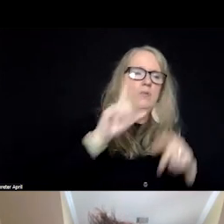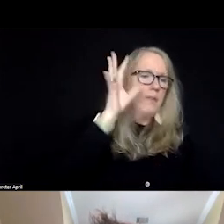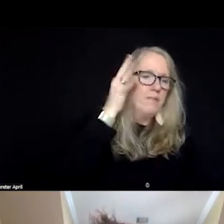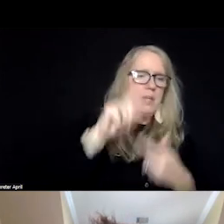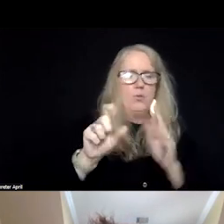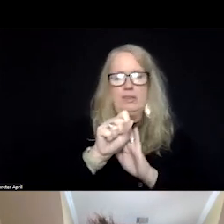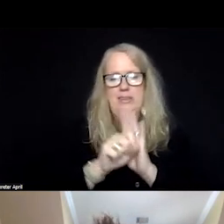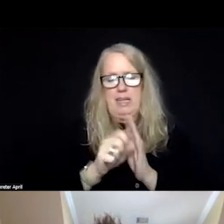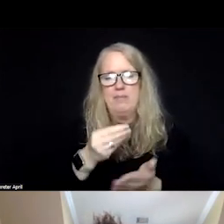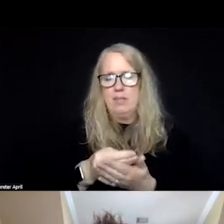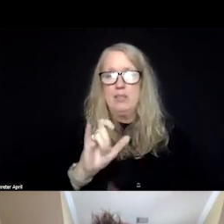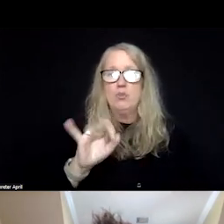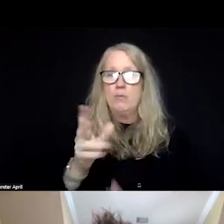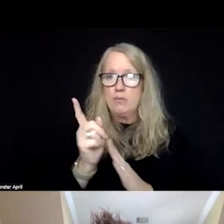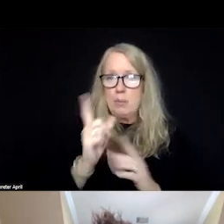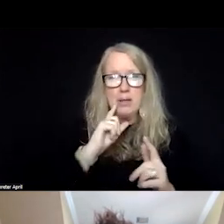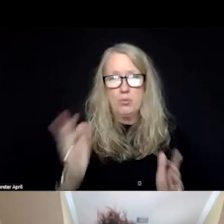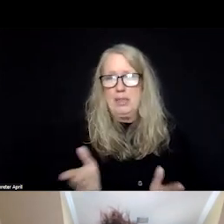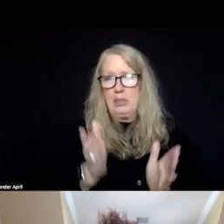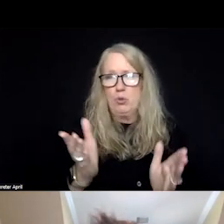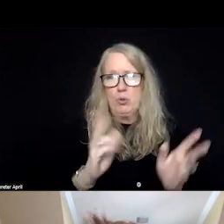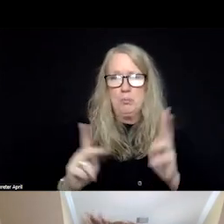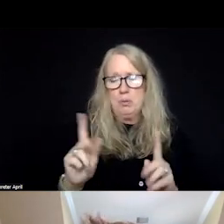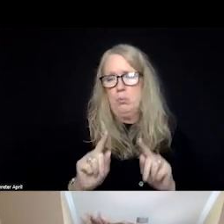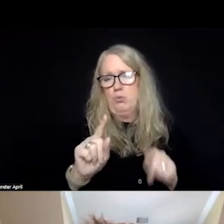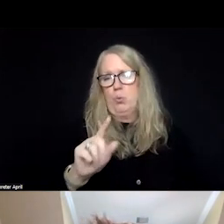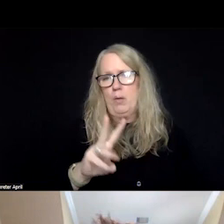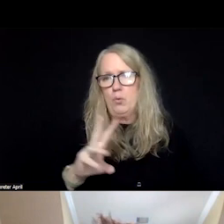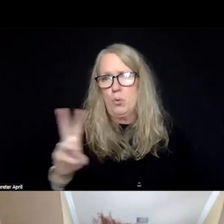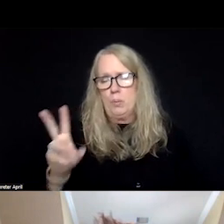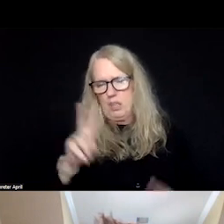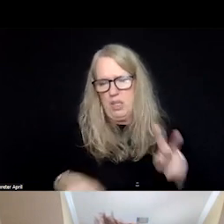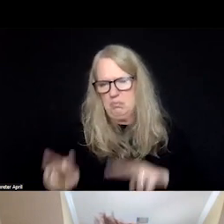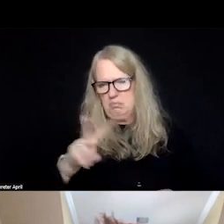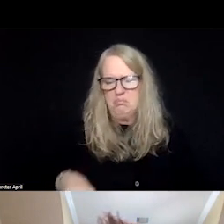HAVE A MOMENT, I ENCOURAGE YOU TO GO ON THERE AND CHECK THAT OUT.